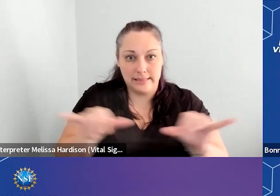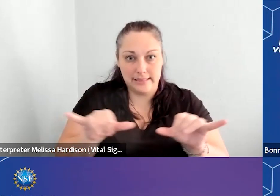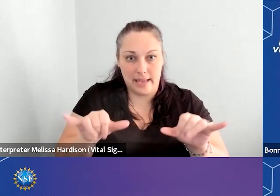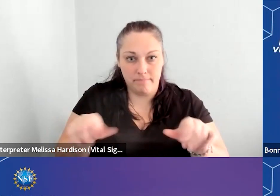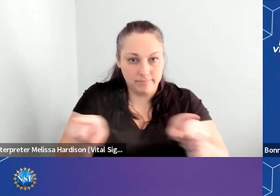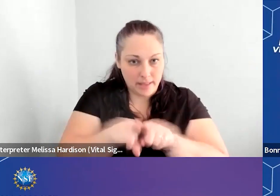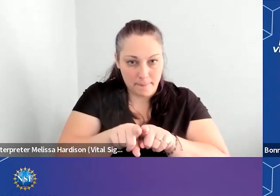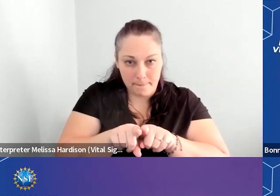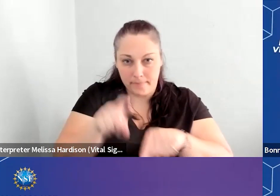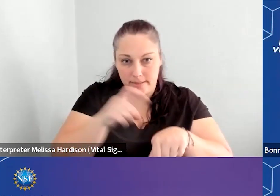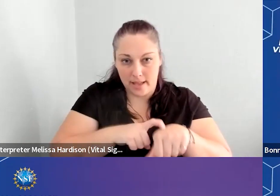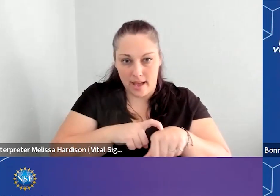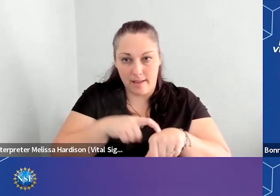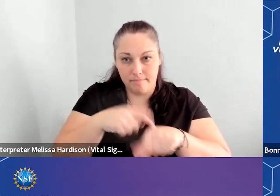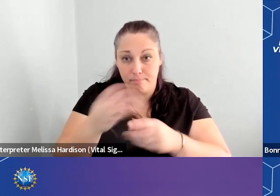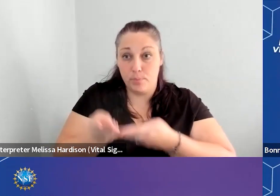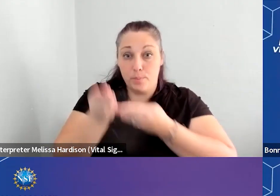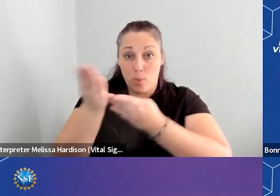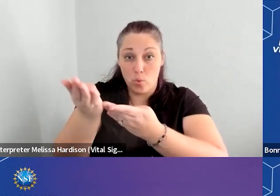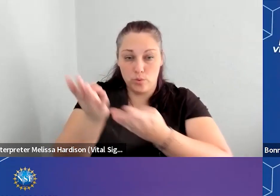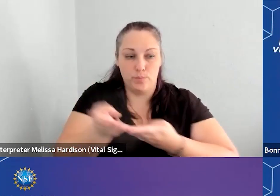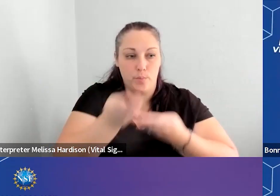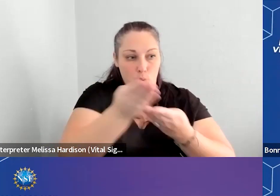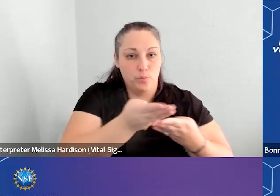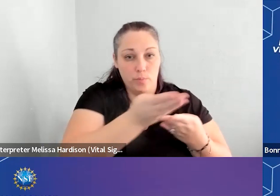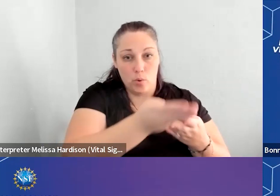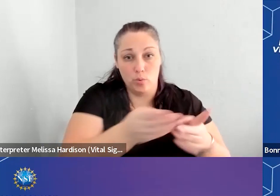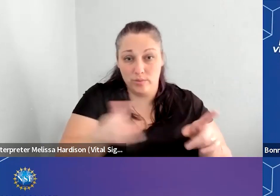basically for consideration by NSF.